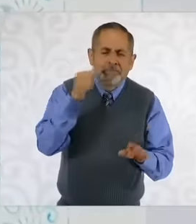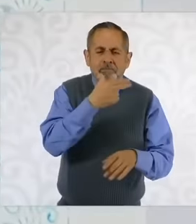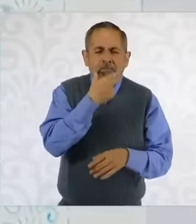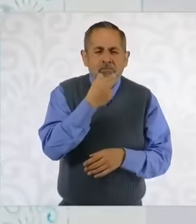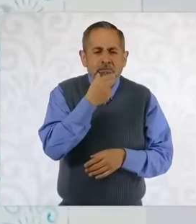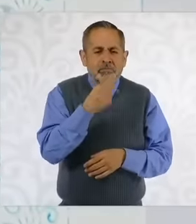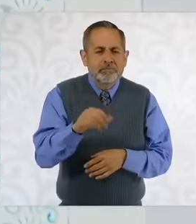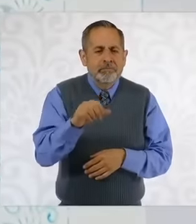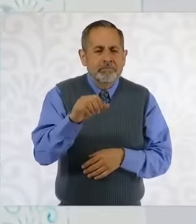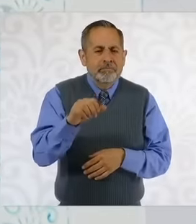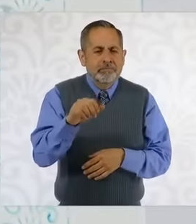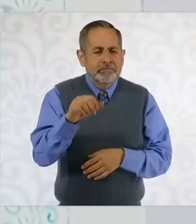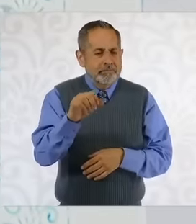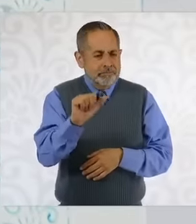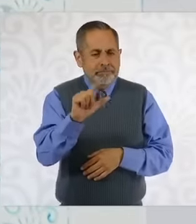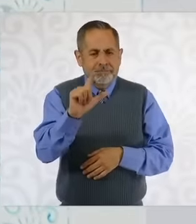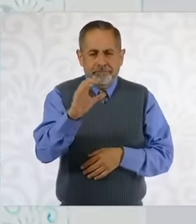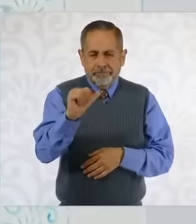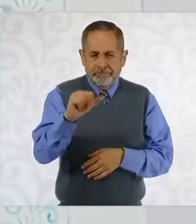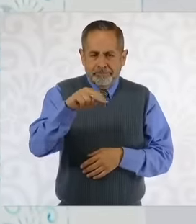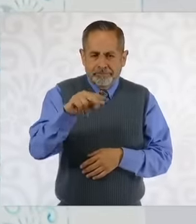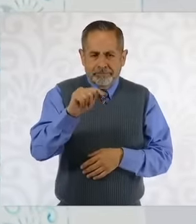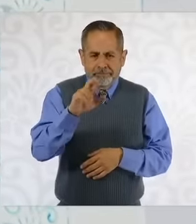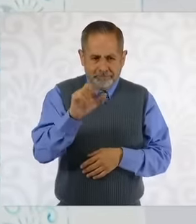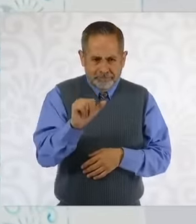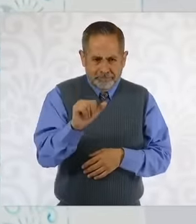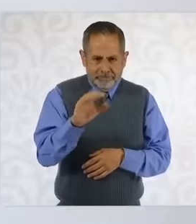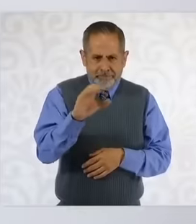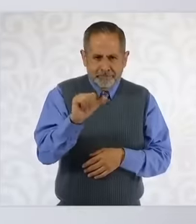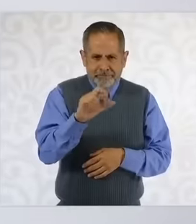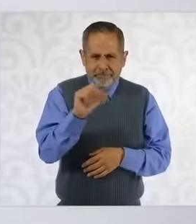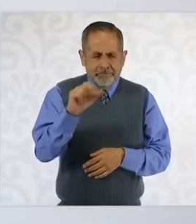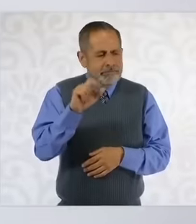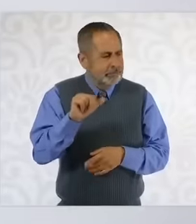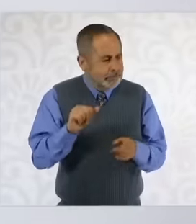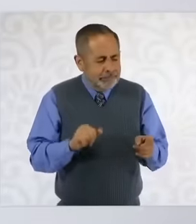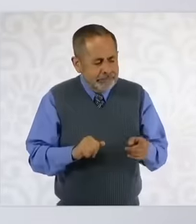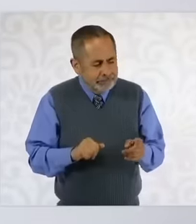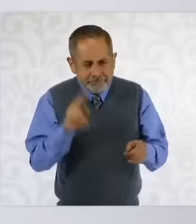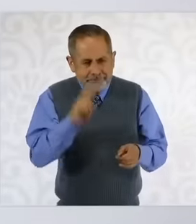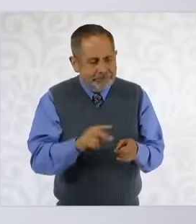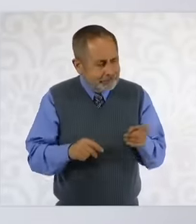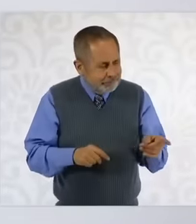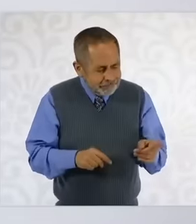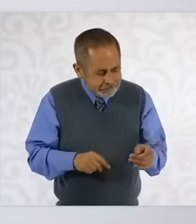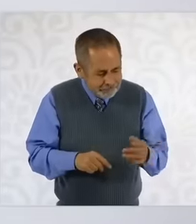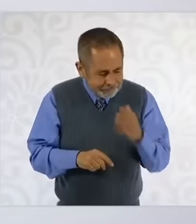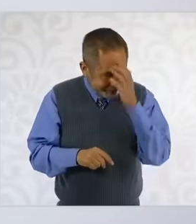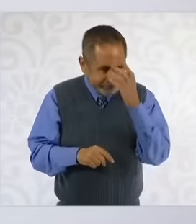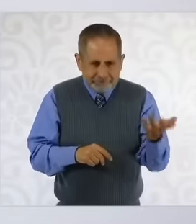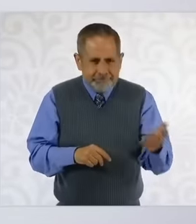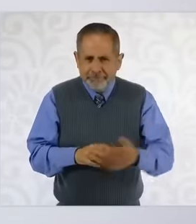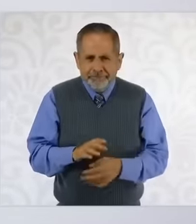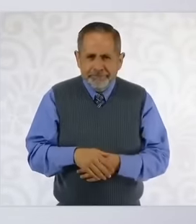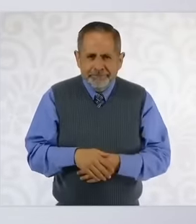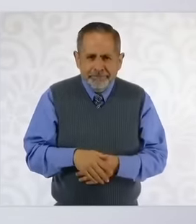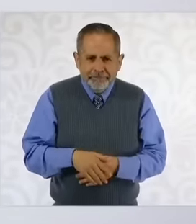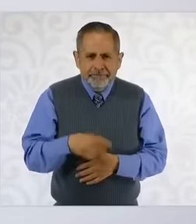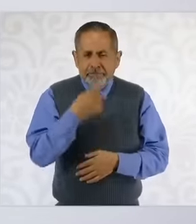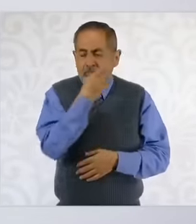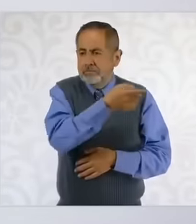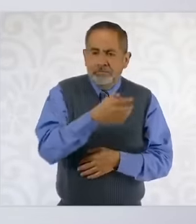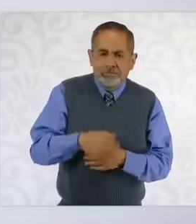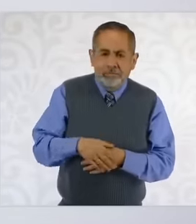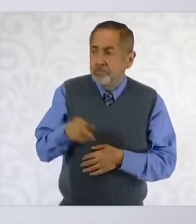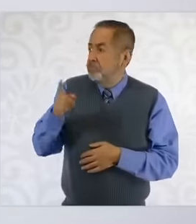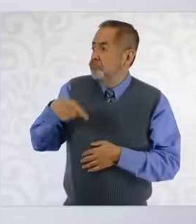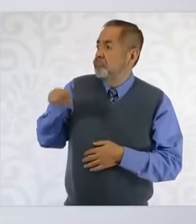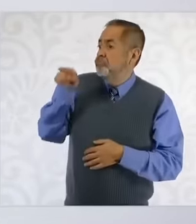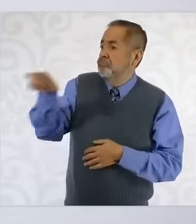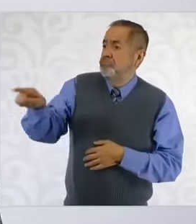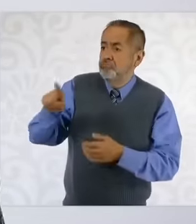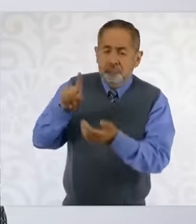Carranca de The truth is saying that how much was spent in the National Palace for me to